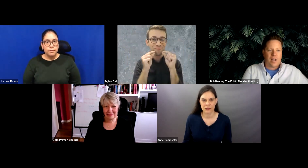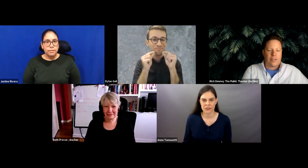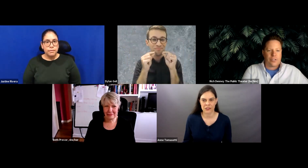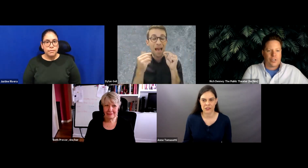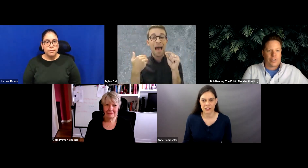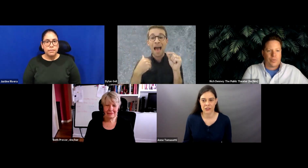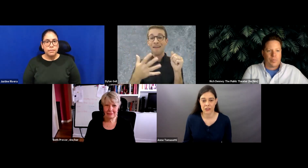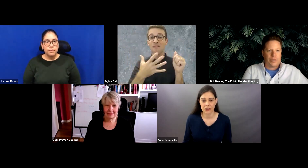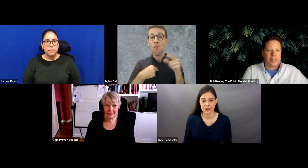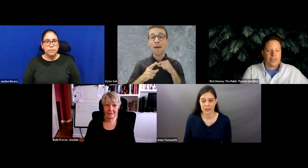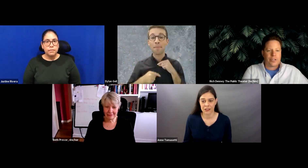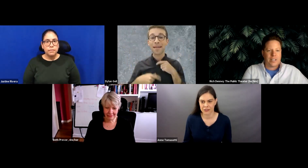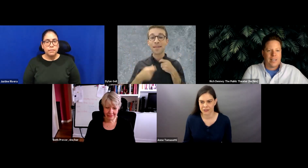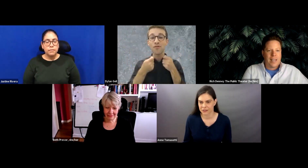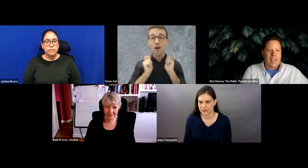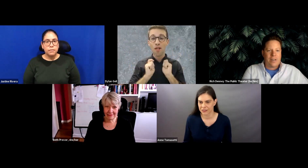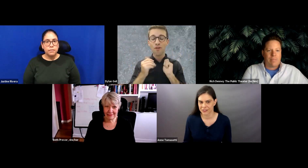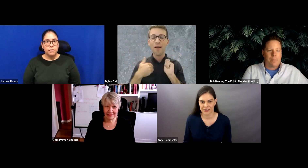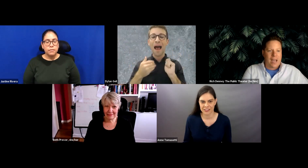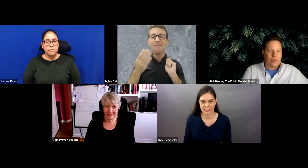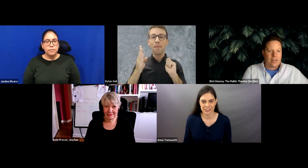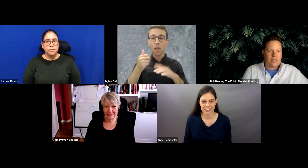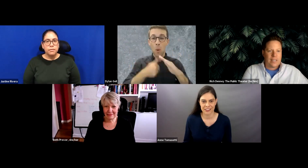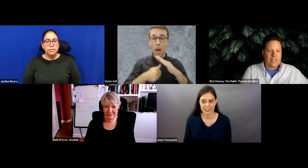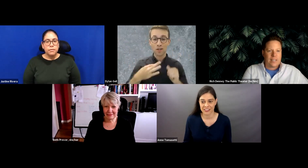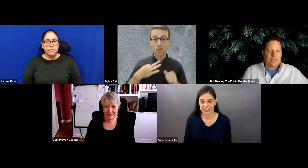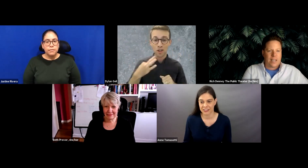collared shirt and a blue undershirt, and my background is